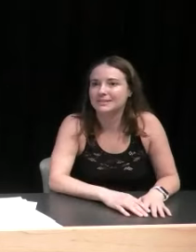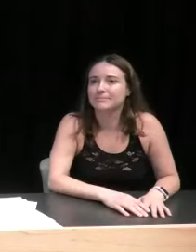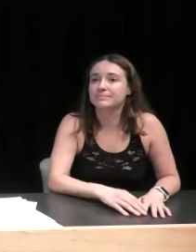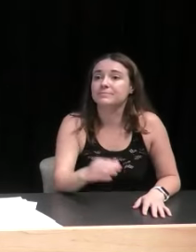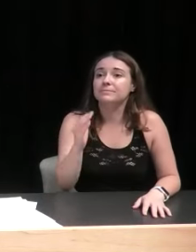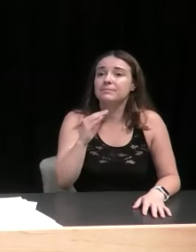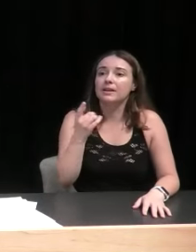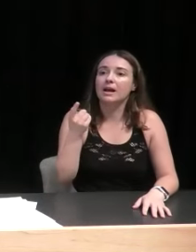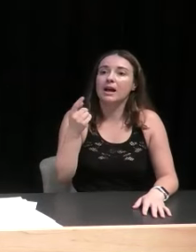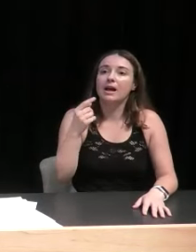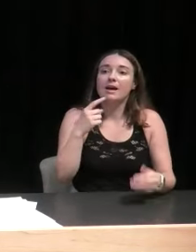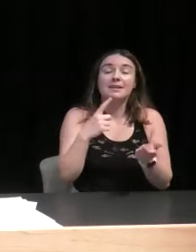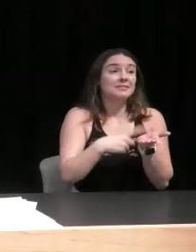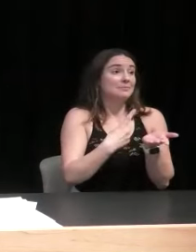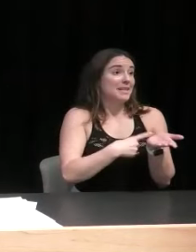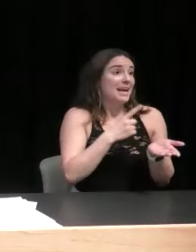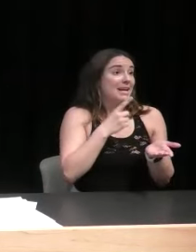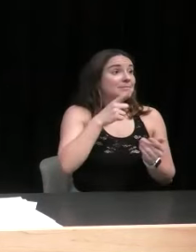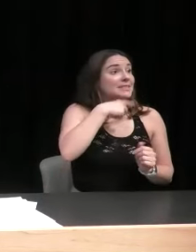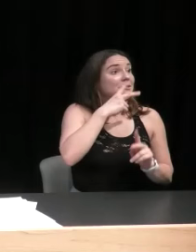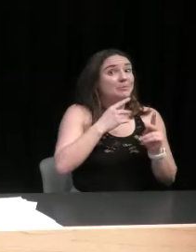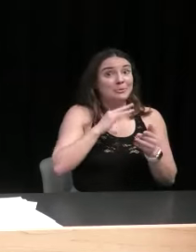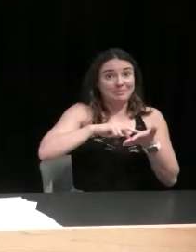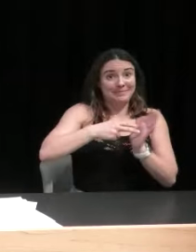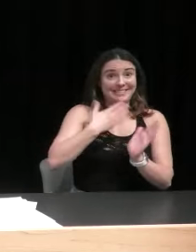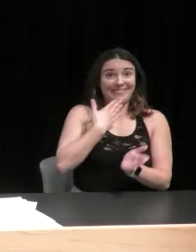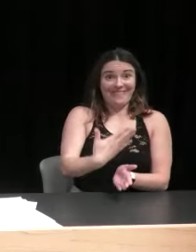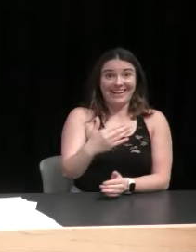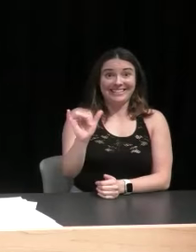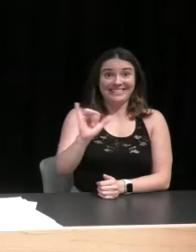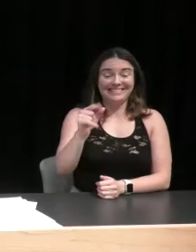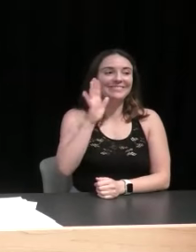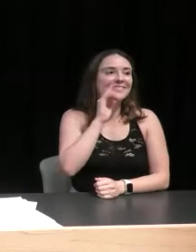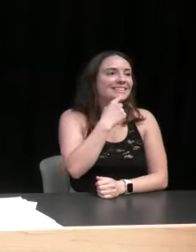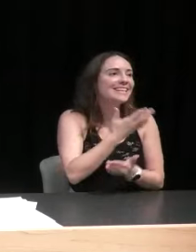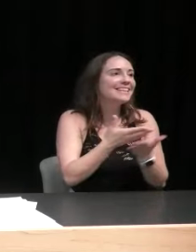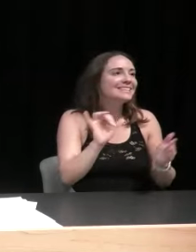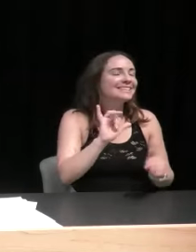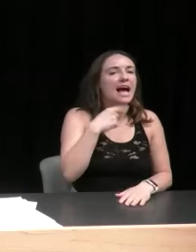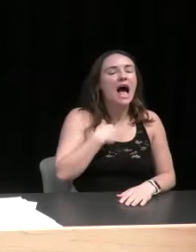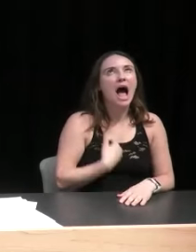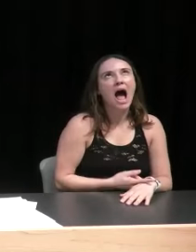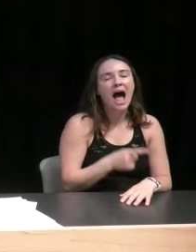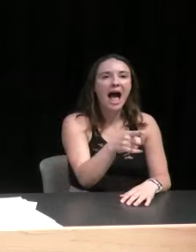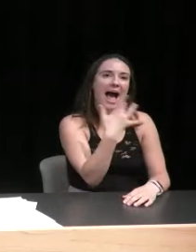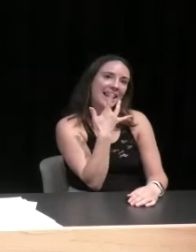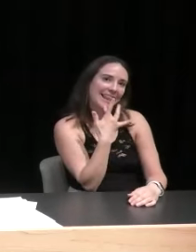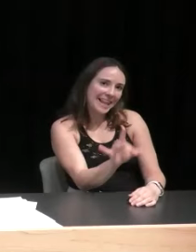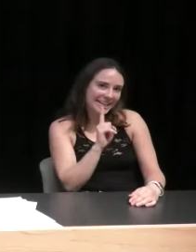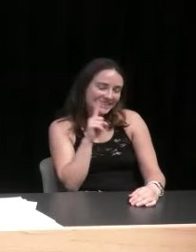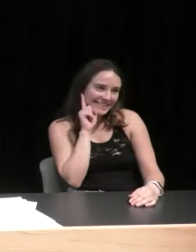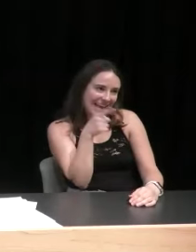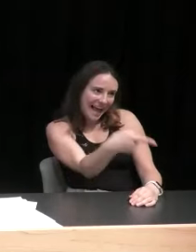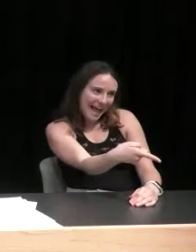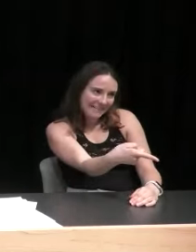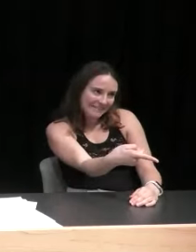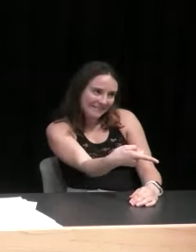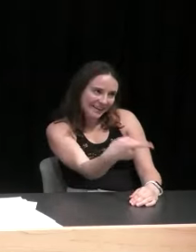smart um sometimes hearing people mean well and will say things like oh my gosh you're so lucky